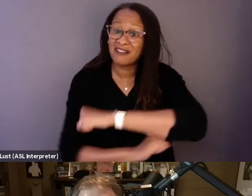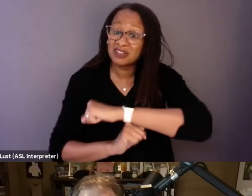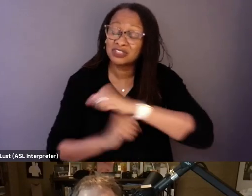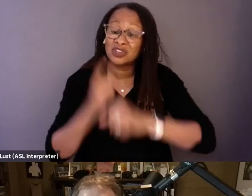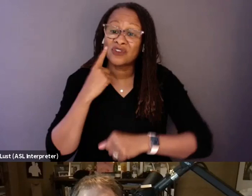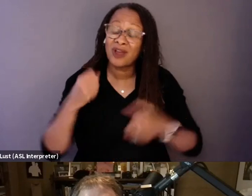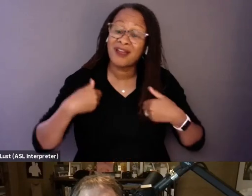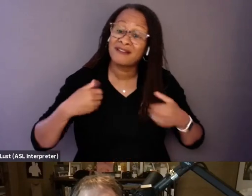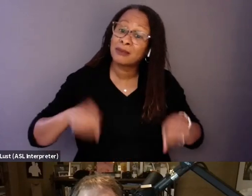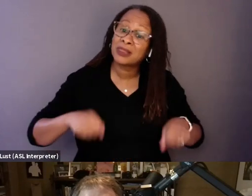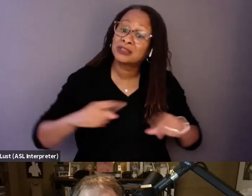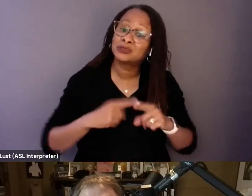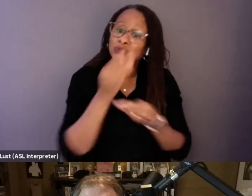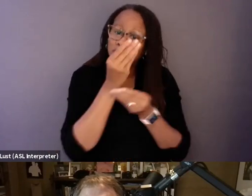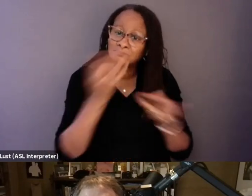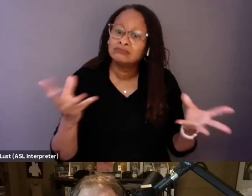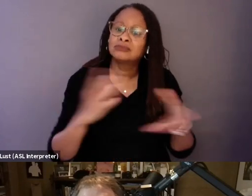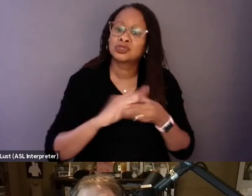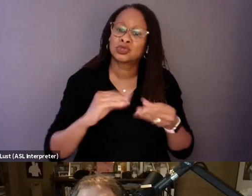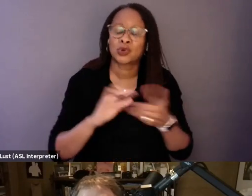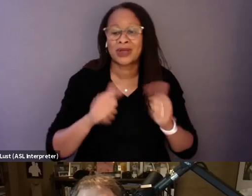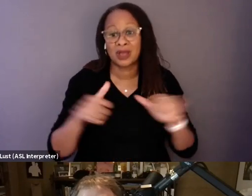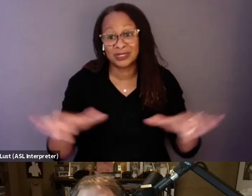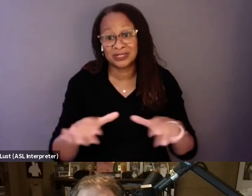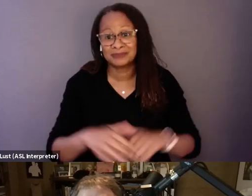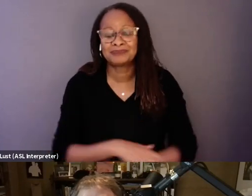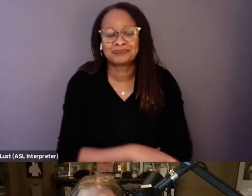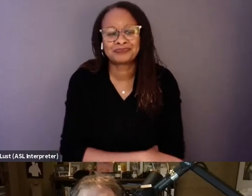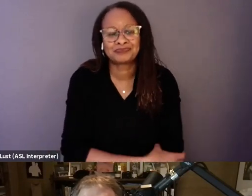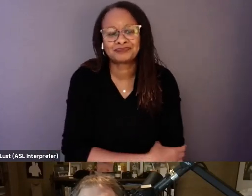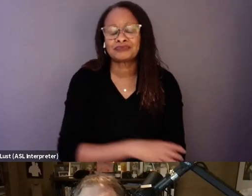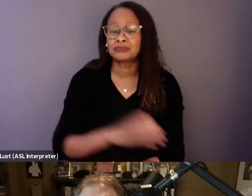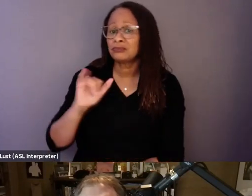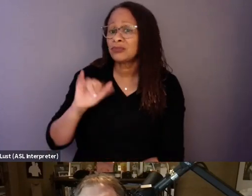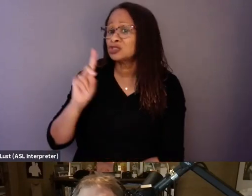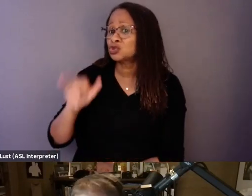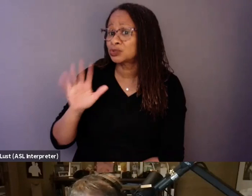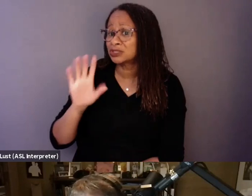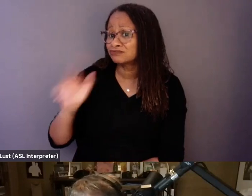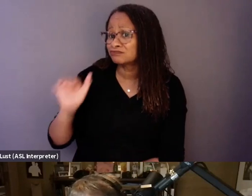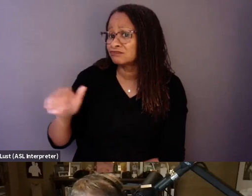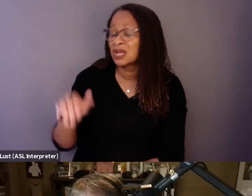to tell the story in the way that we did. Yeah. And, Judy, the film really illuminates so many things about John